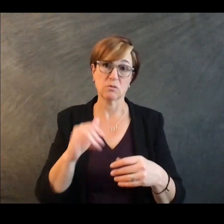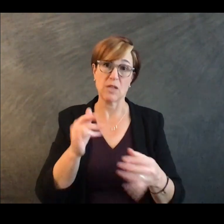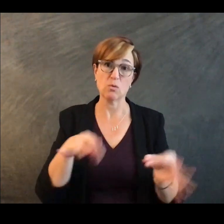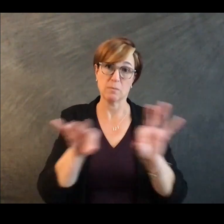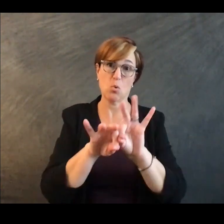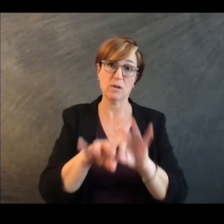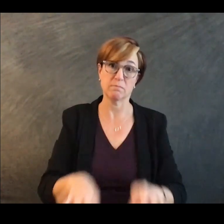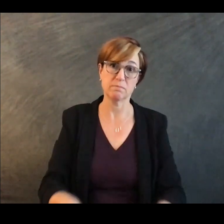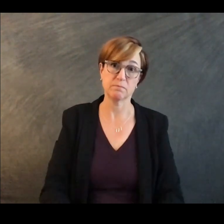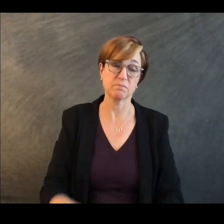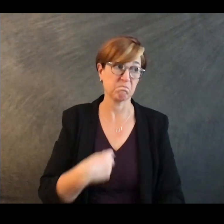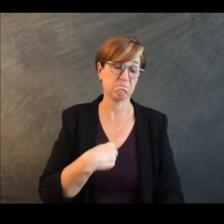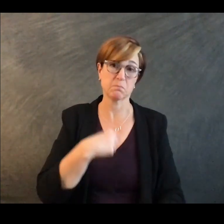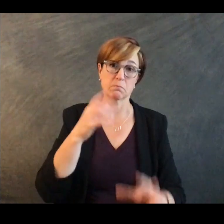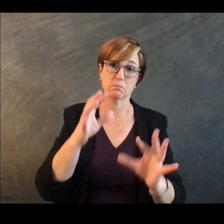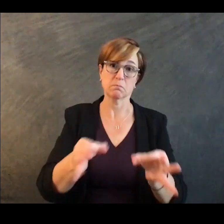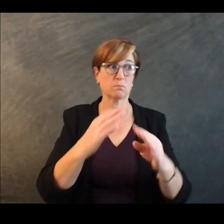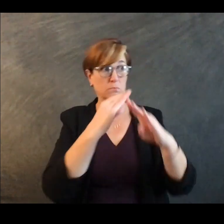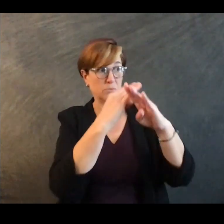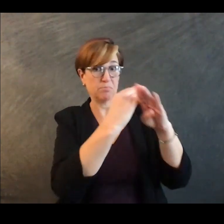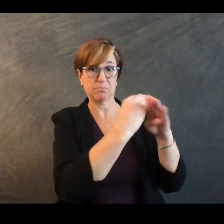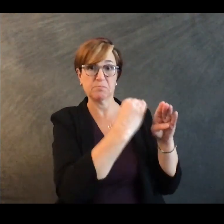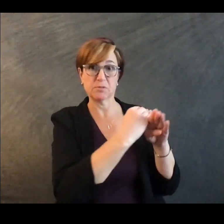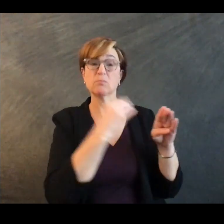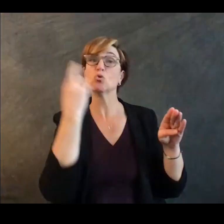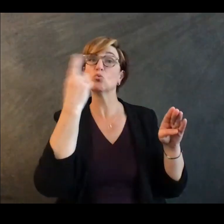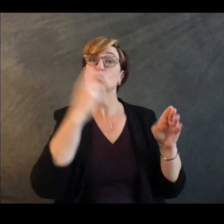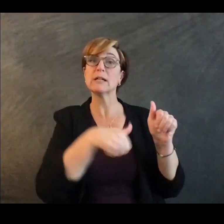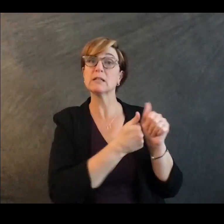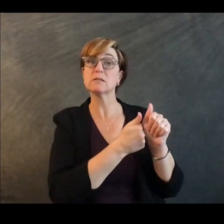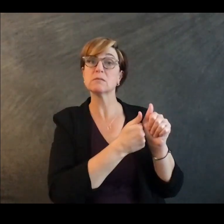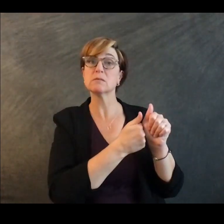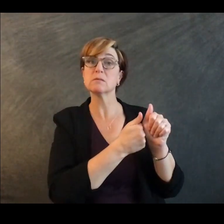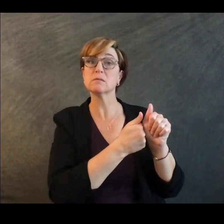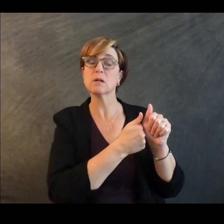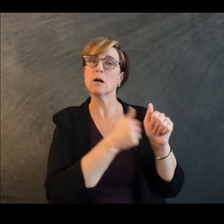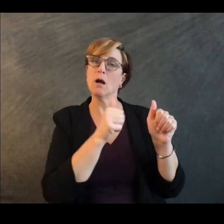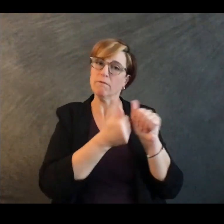looking to have far fewer deaths than originally thought and I think we're